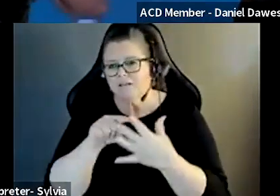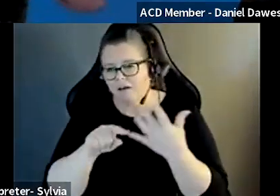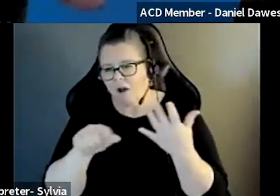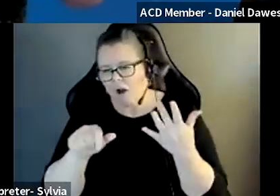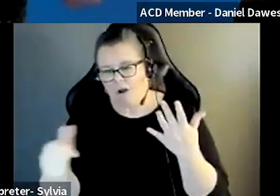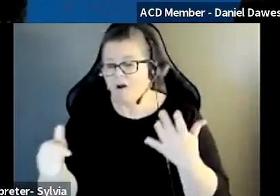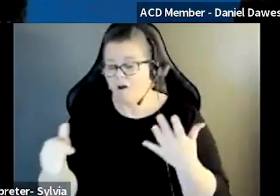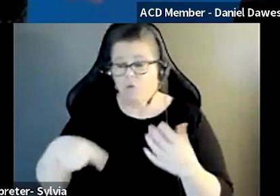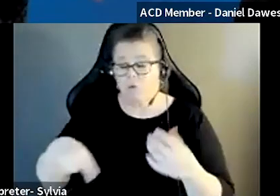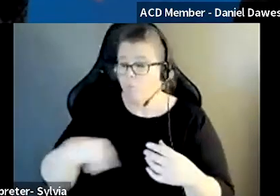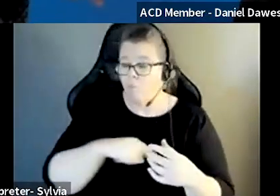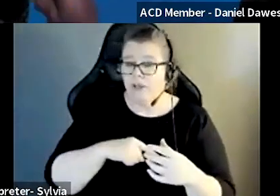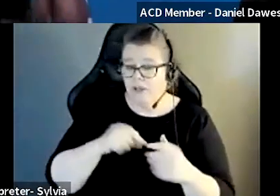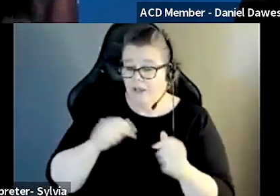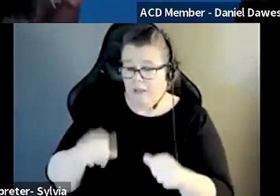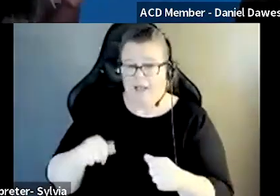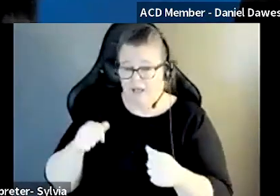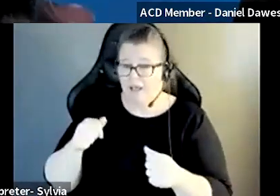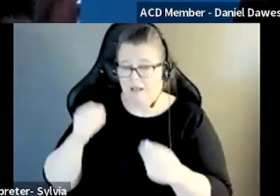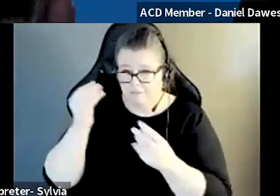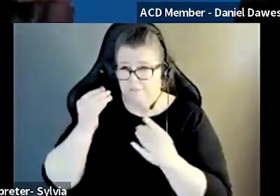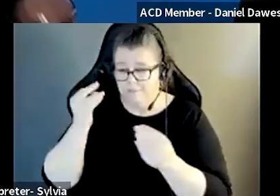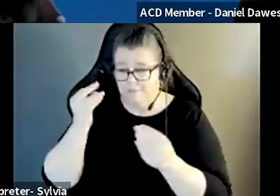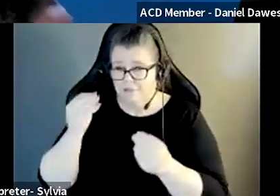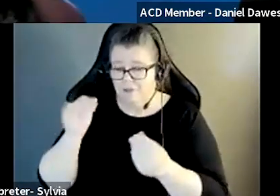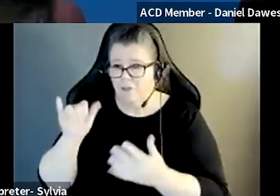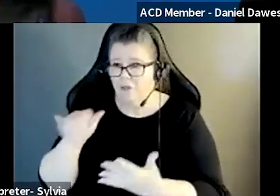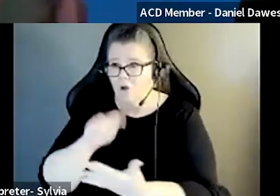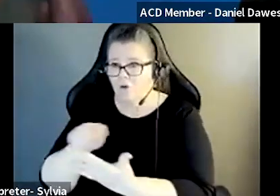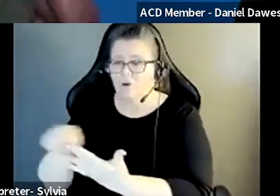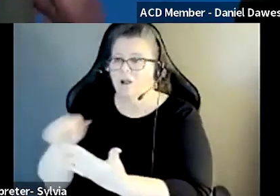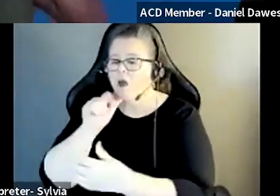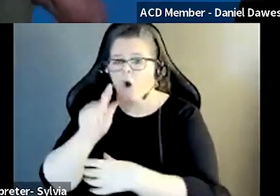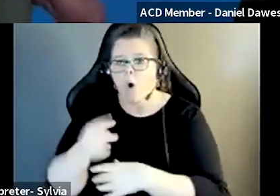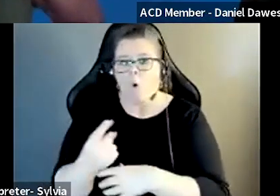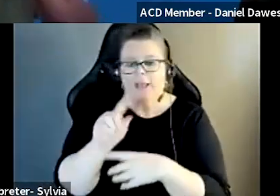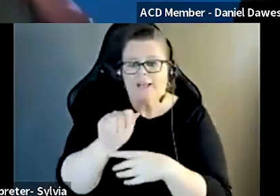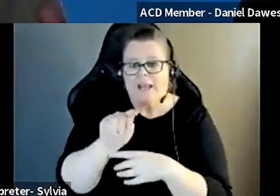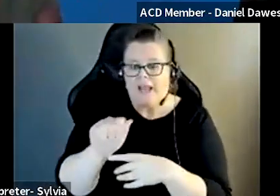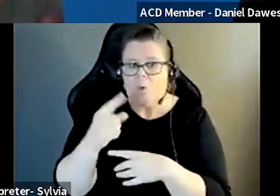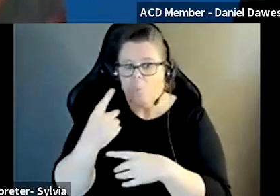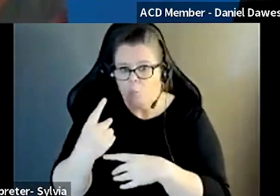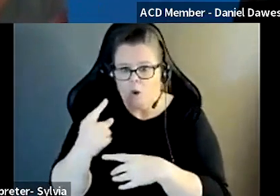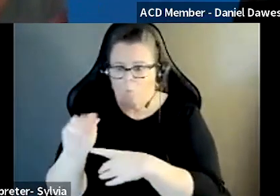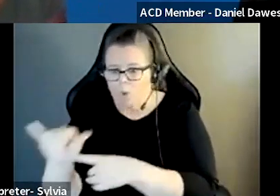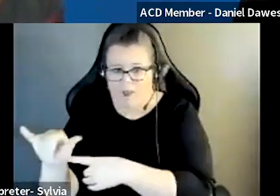as a part of the -- not just data , but really a flow of data in both directions of bidirectional flow.